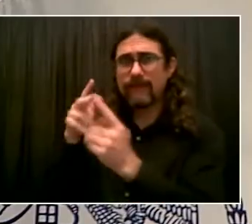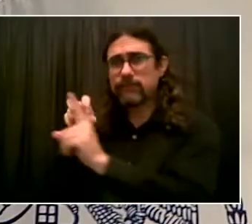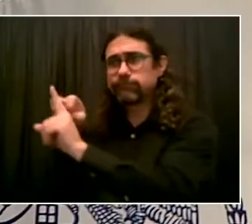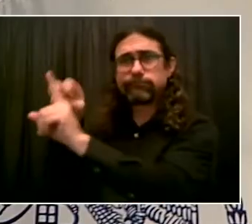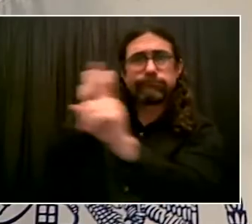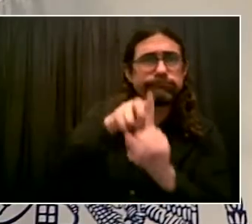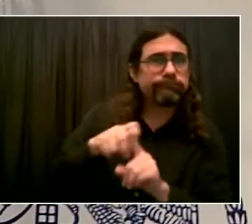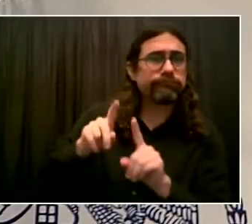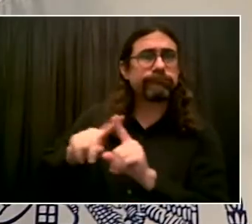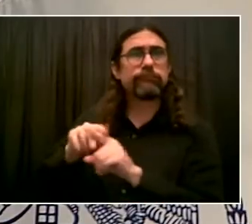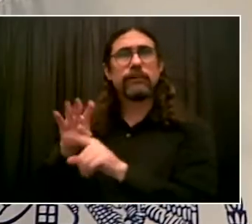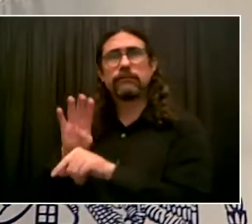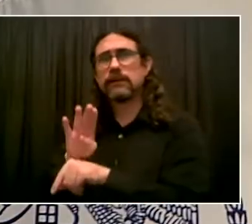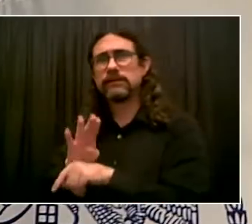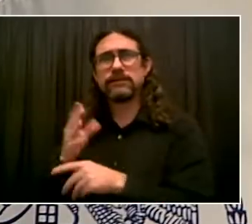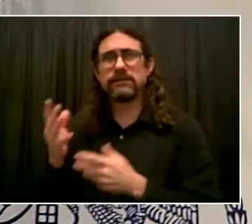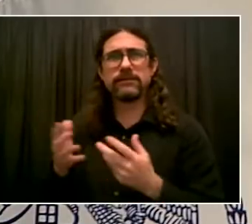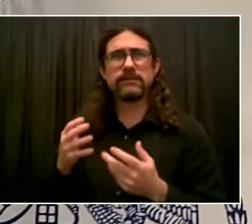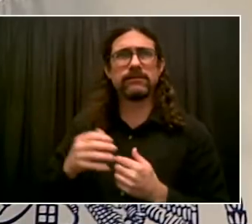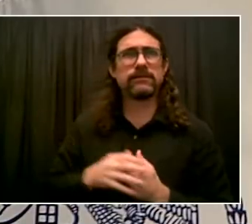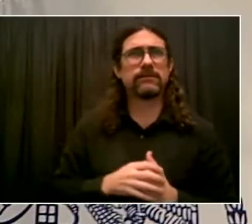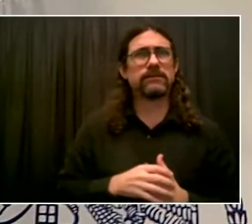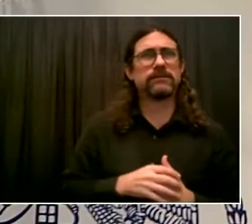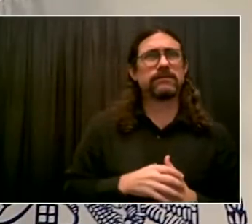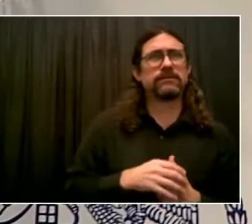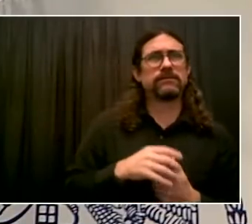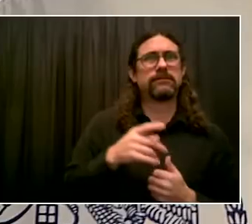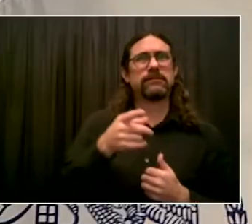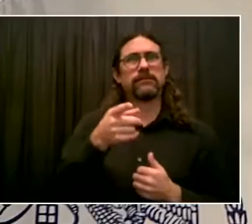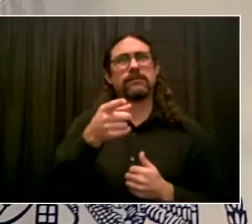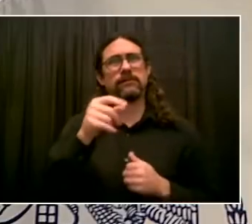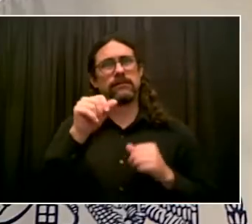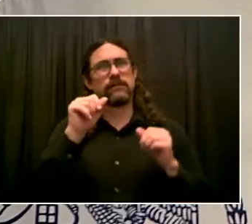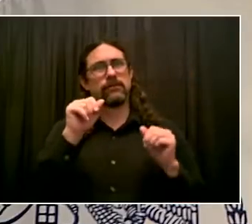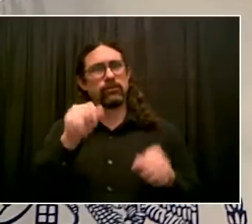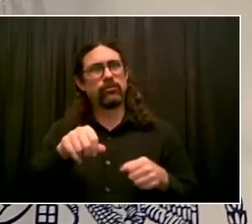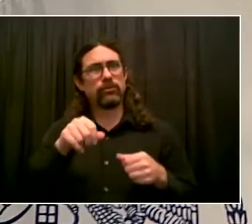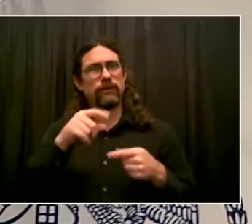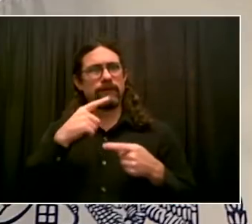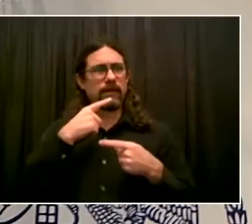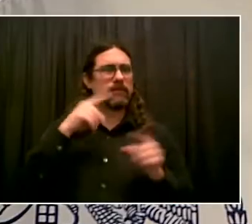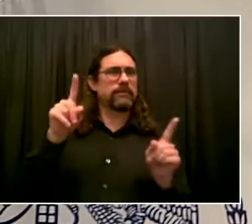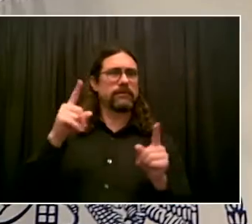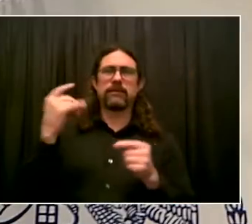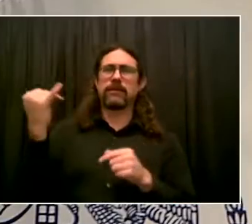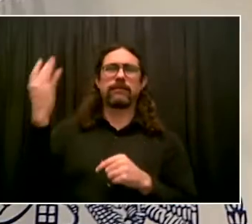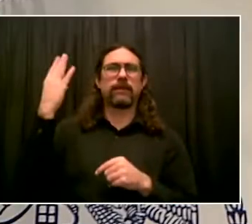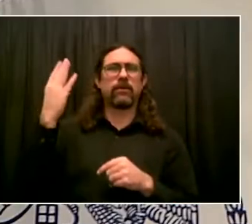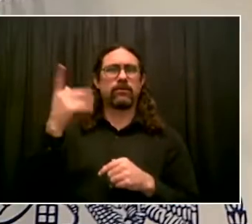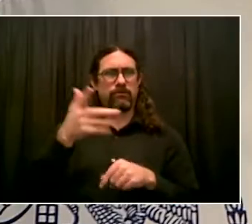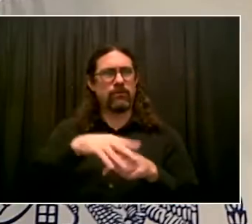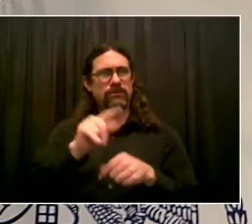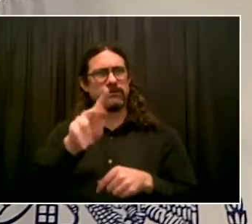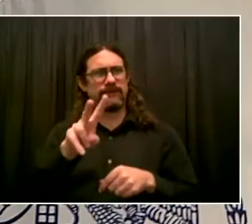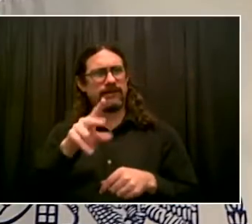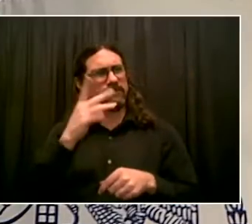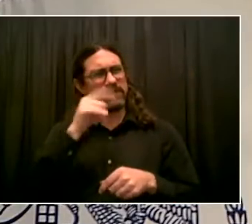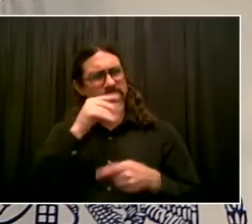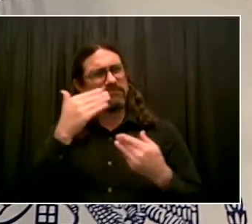YOU'VE HAD WITH THE RELEVANT STAKEHOLDERS BEFORE MAKING THIS NANOUNCEMENT THIS MORNING, CABLE-TELEVISION , THAT'S ME